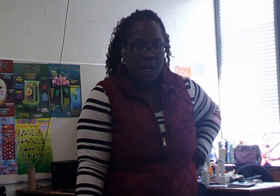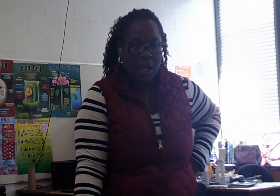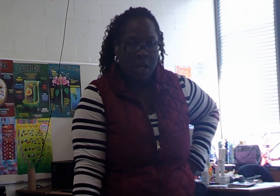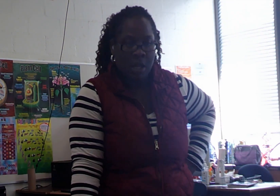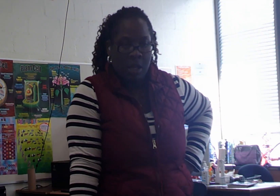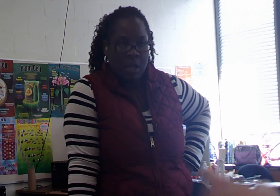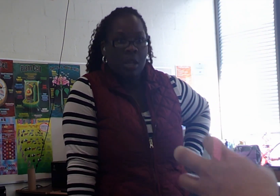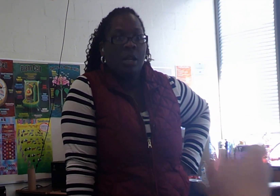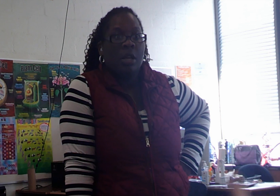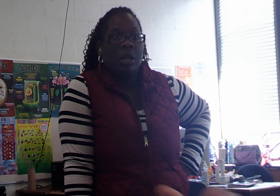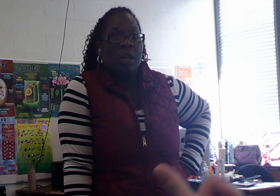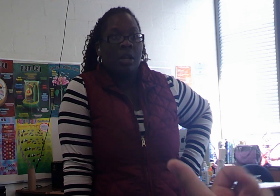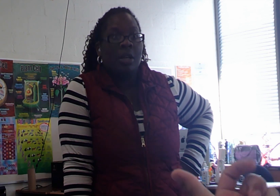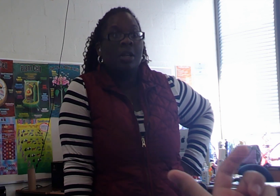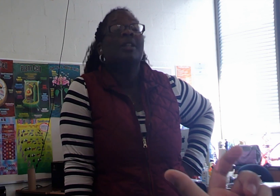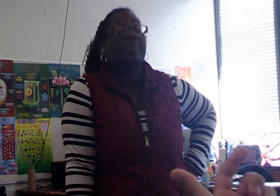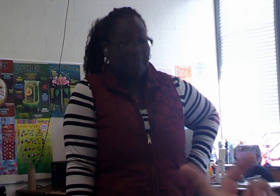So what does that mean?